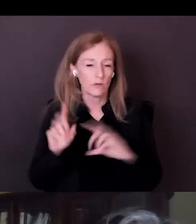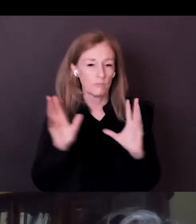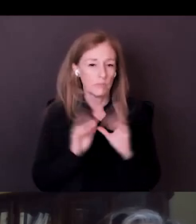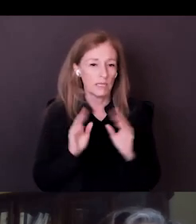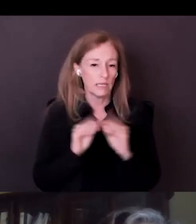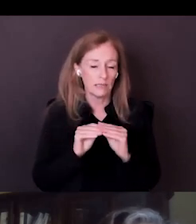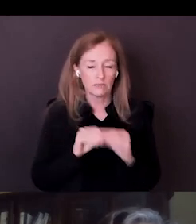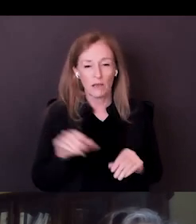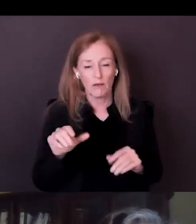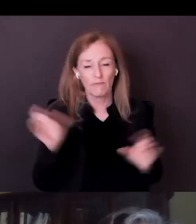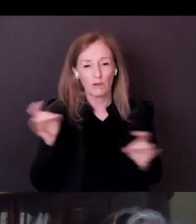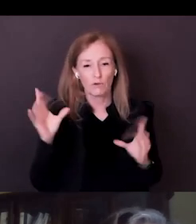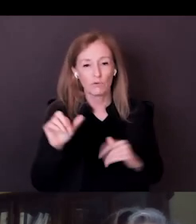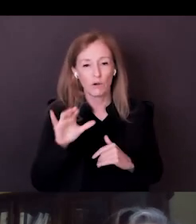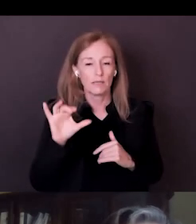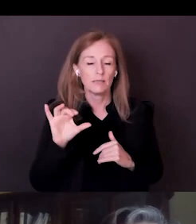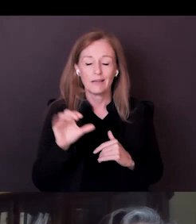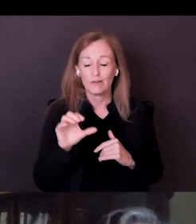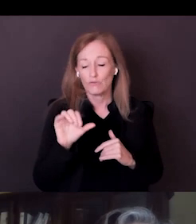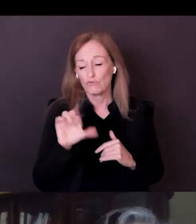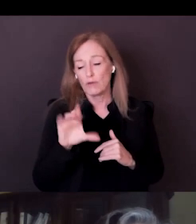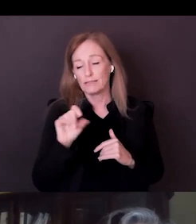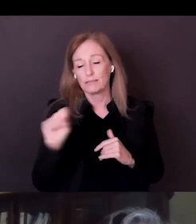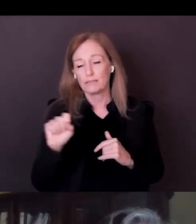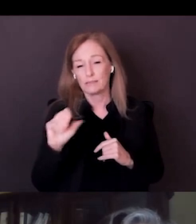THAT TALKED ABOUT MOBILE RESPONSE. THE JUST A COMPREHENSIVE